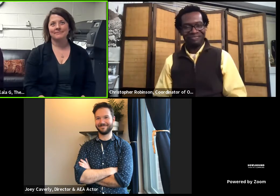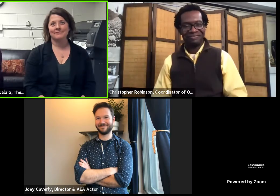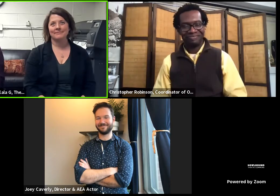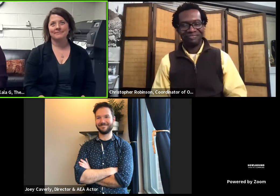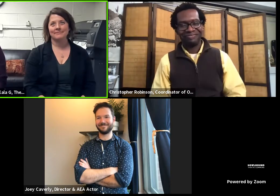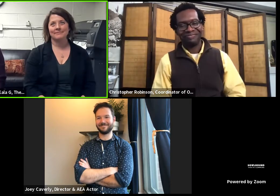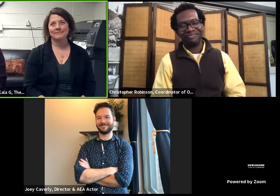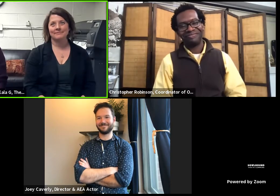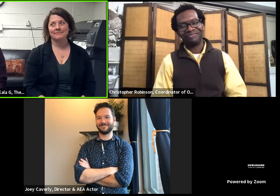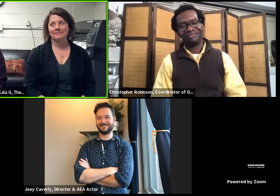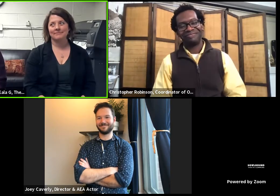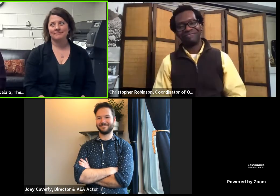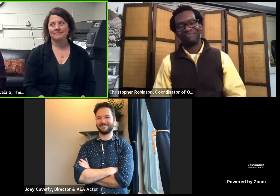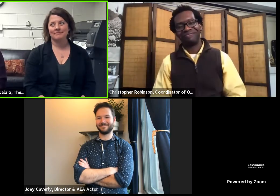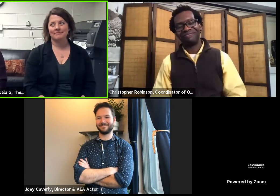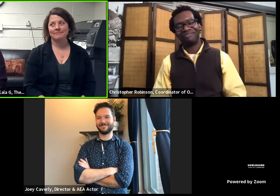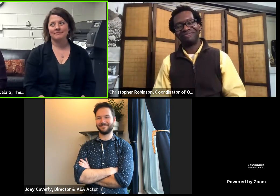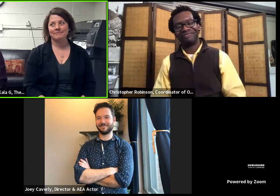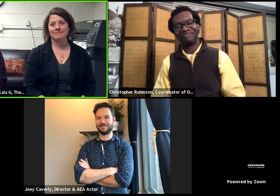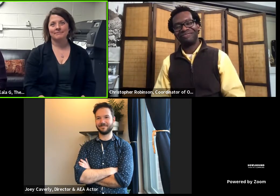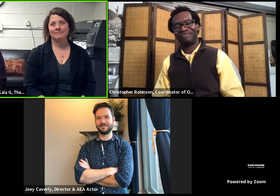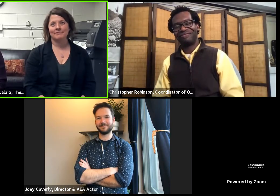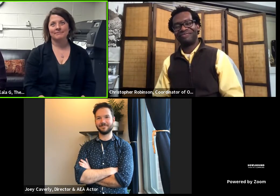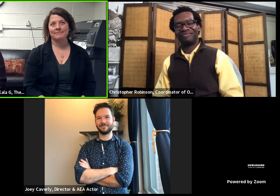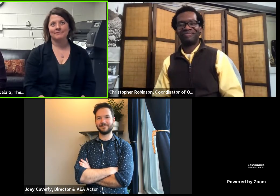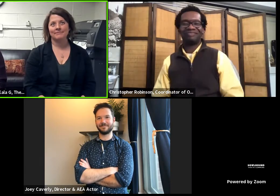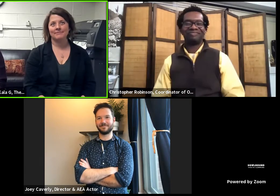but I'm from, I'm originally from Maine.